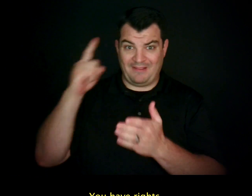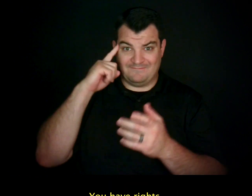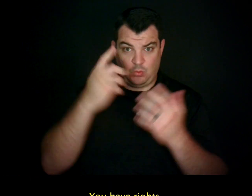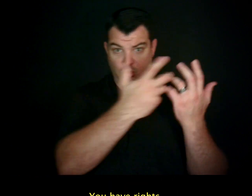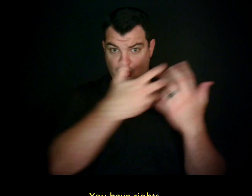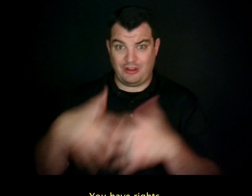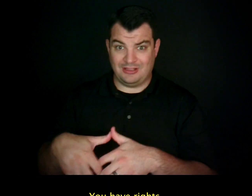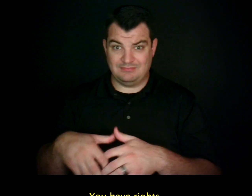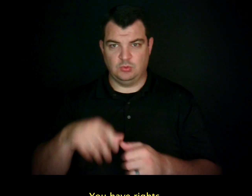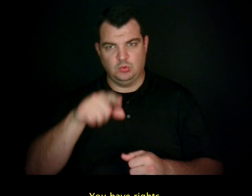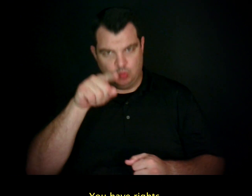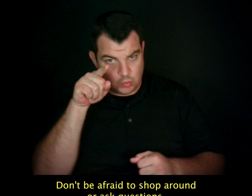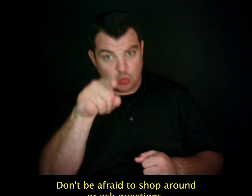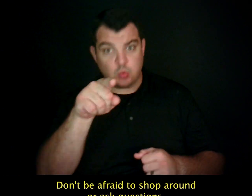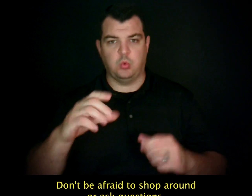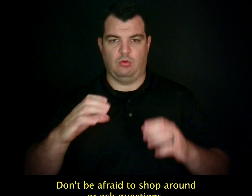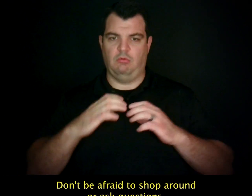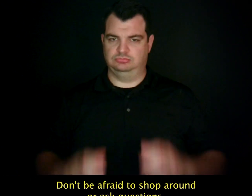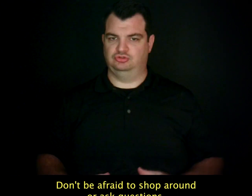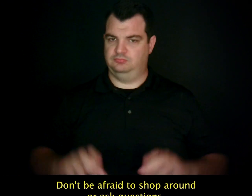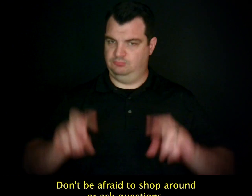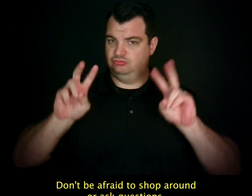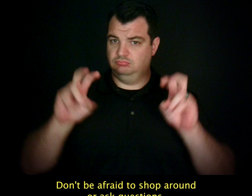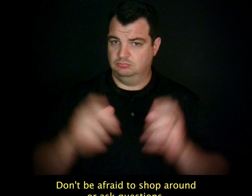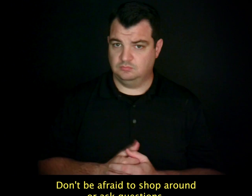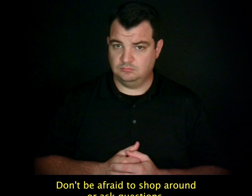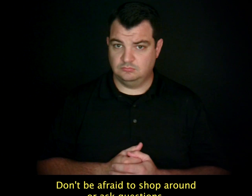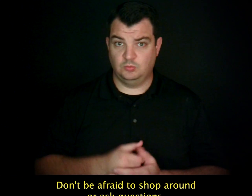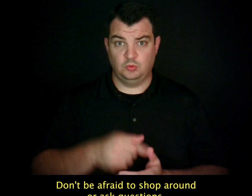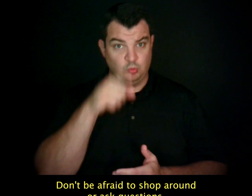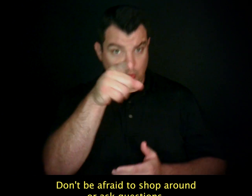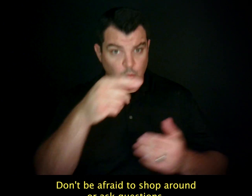You have rights. Don't be afraid to shop around or ask questions.